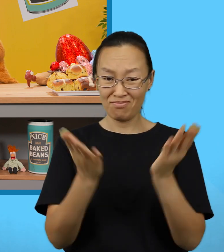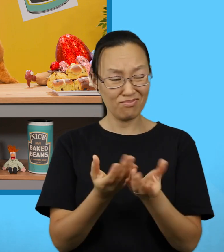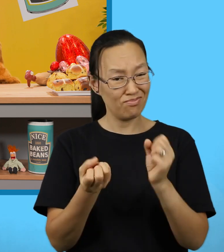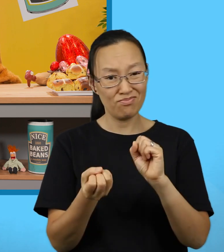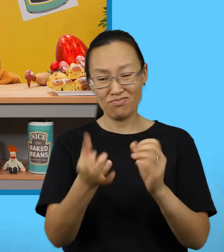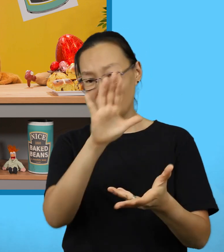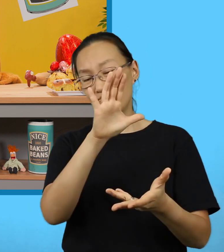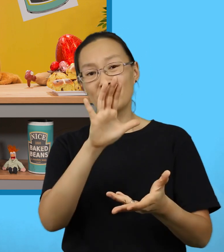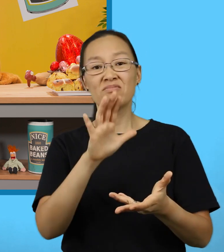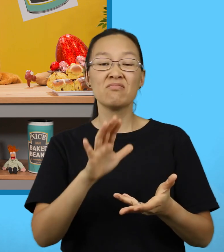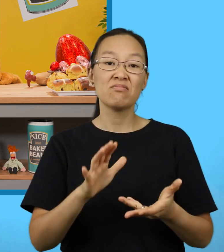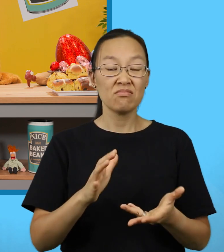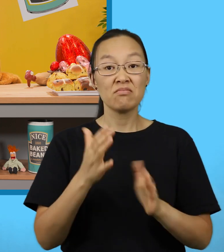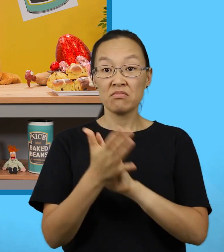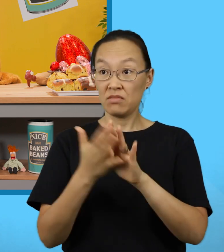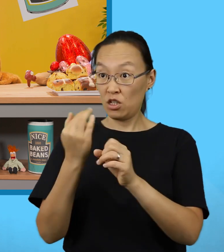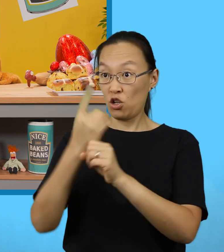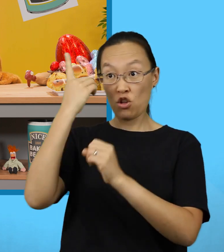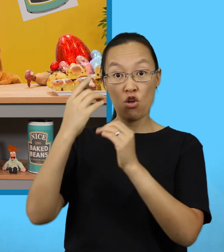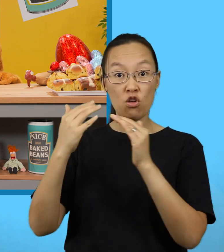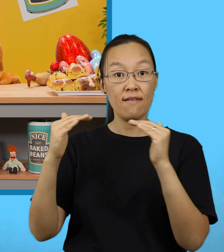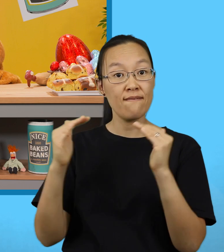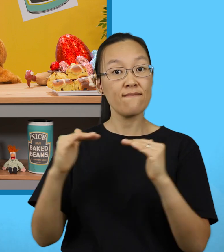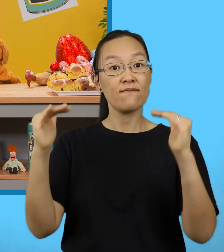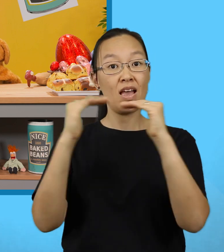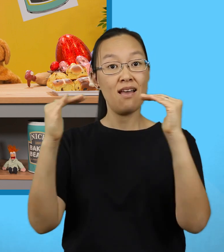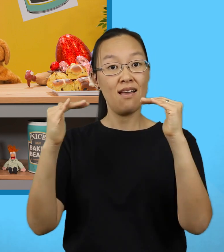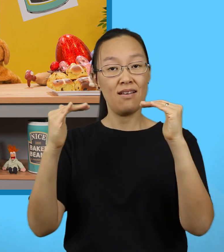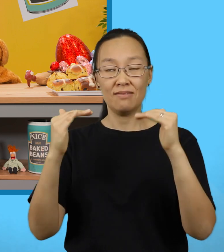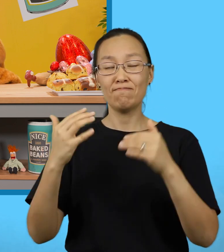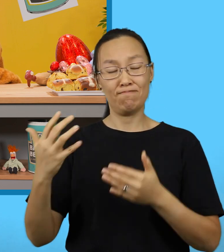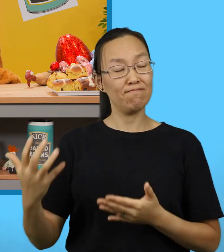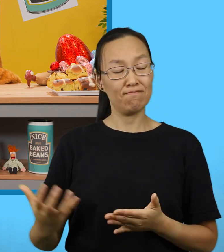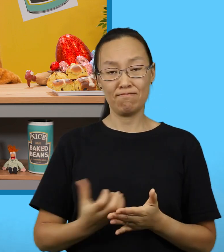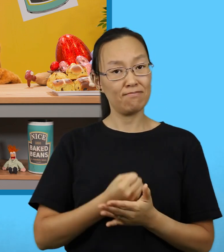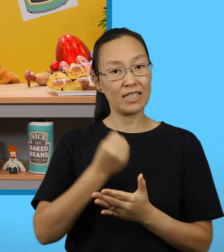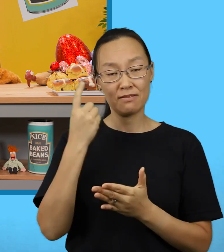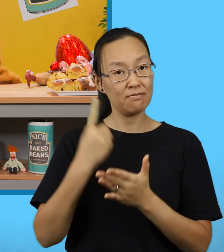the Bible says that for God to be the all-fair judge, it must all be paid for.